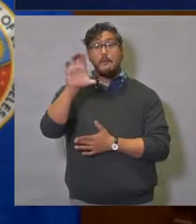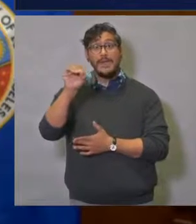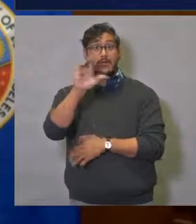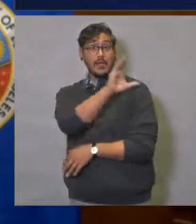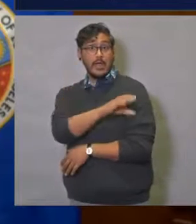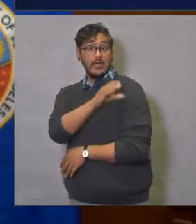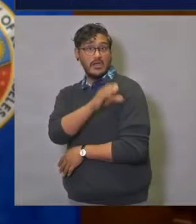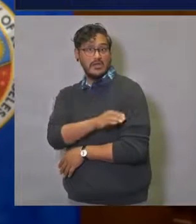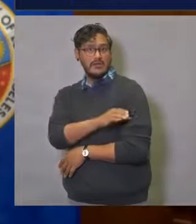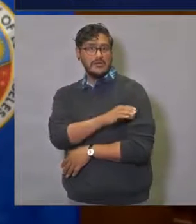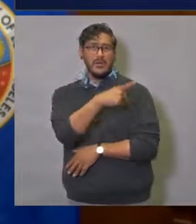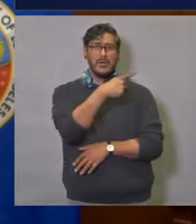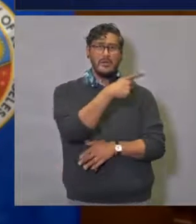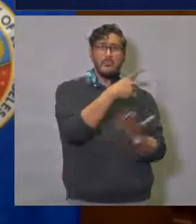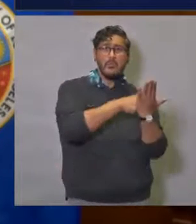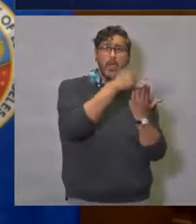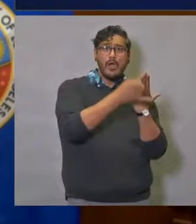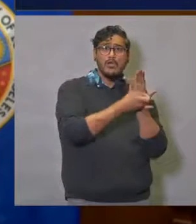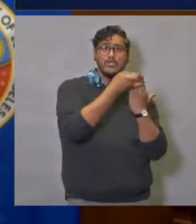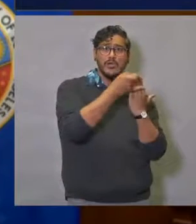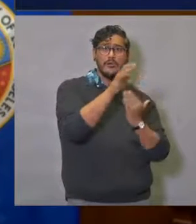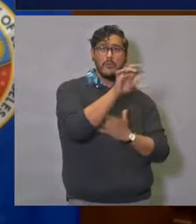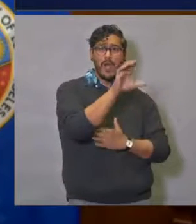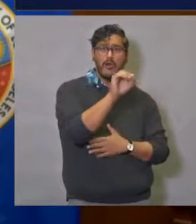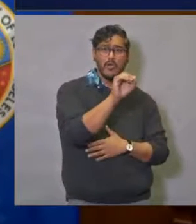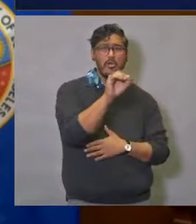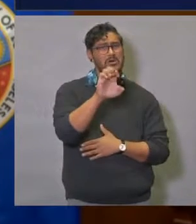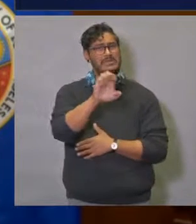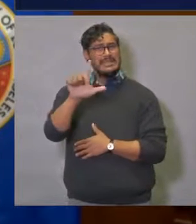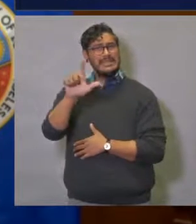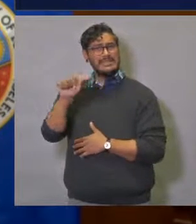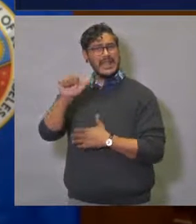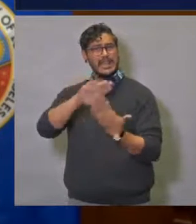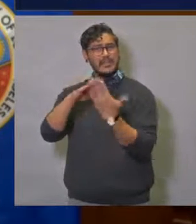CHINATOWN SERVICE CENTER, THE